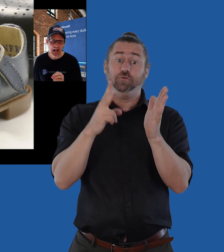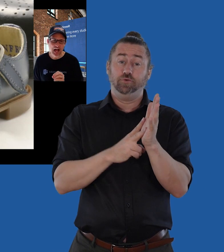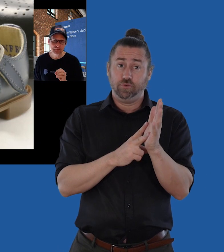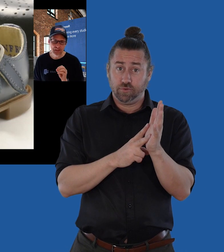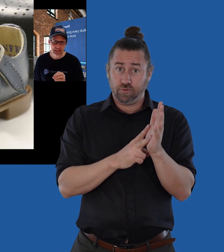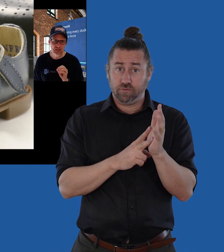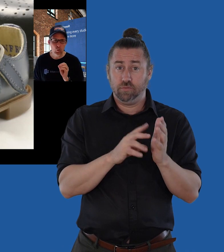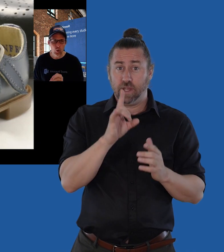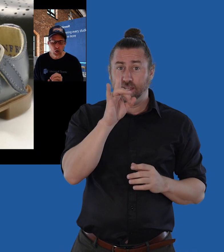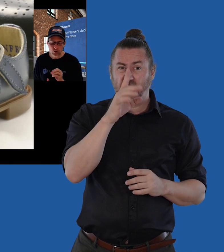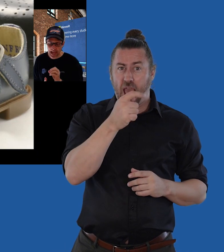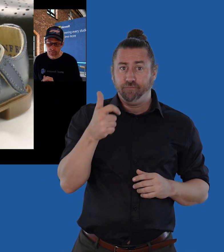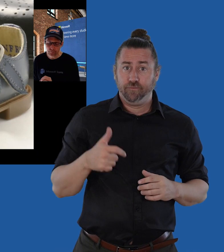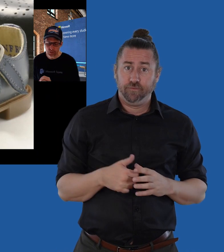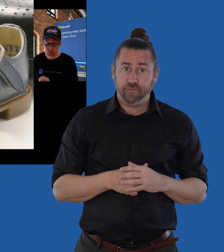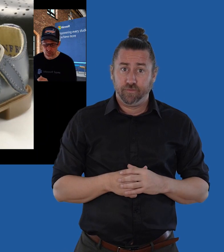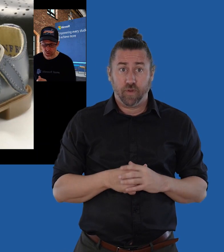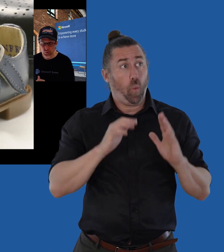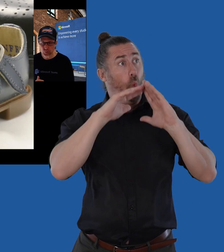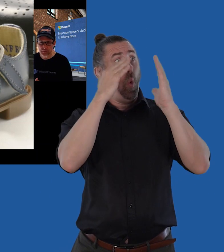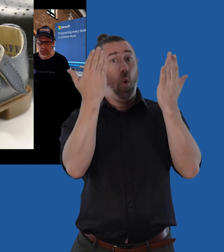that's the world's average for shoes.